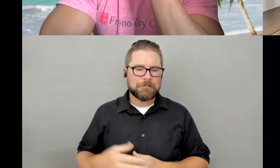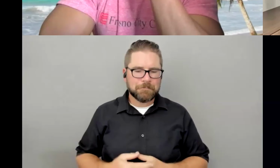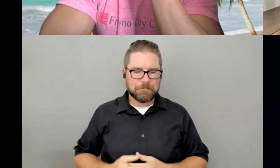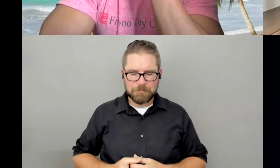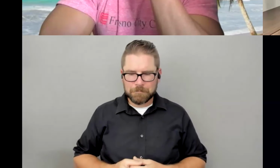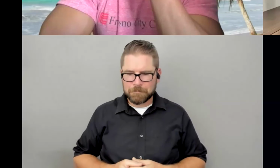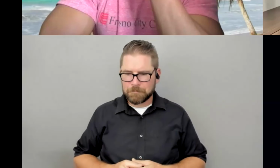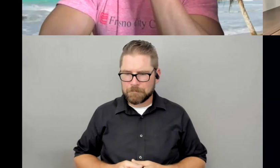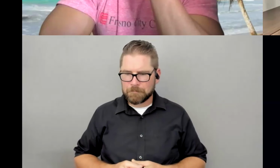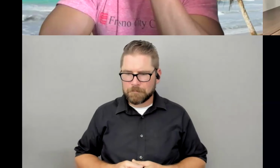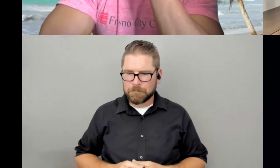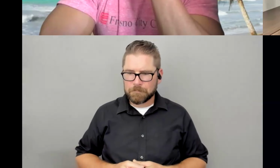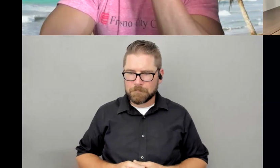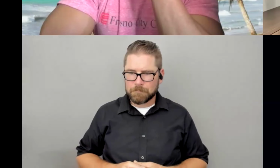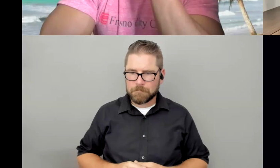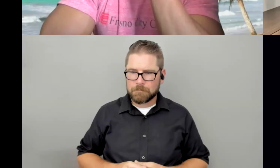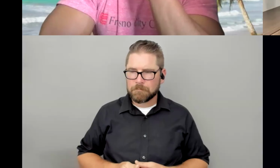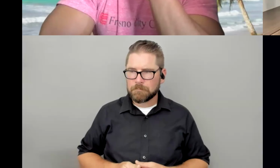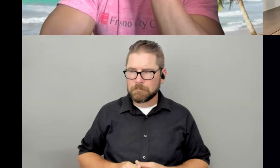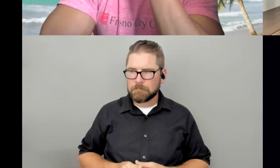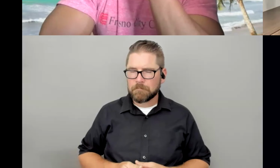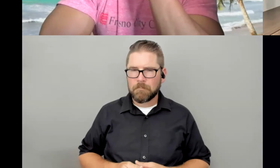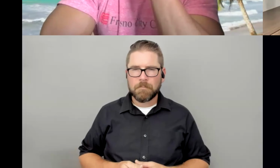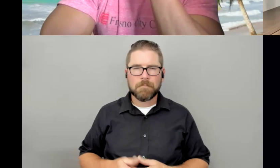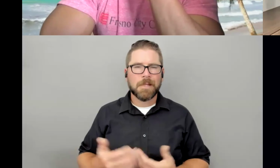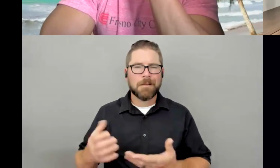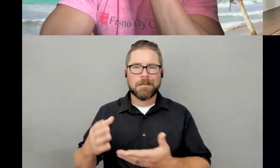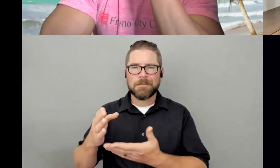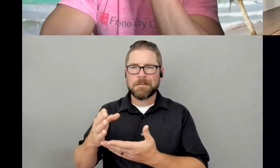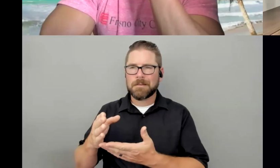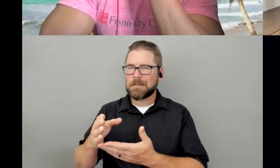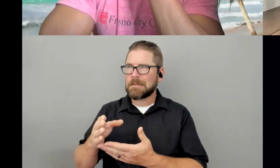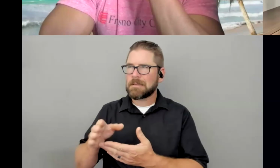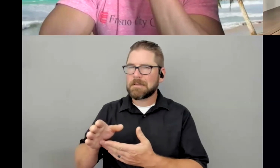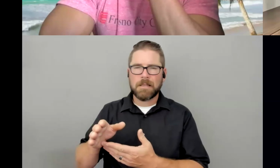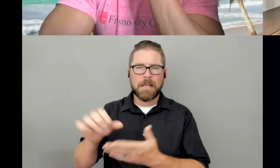sub section where you can go and get help there. Is that what you're thinking?